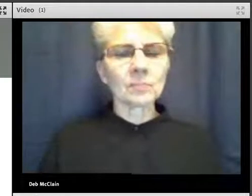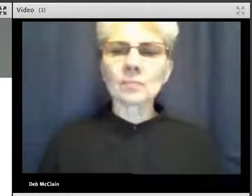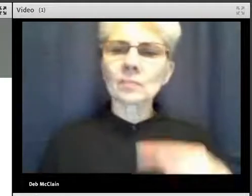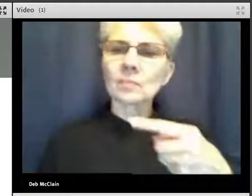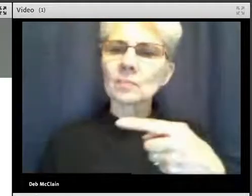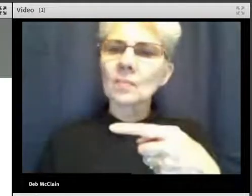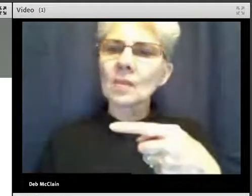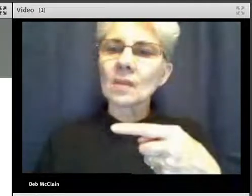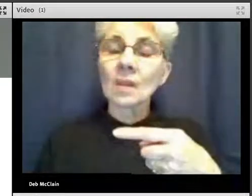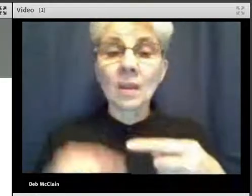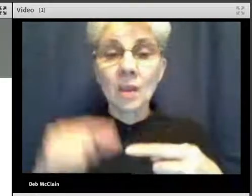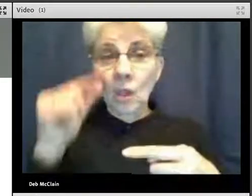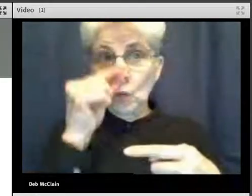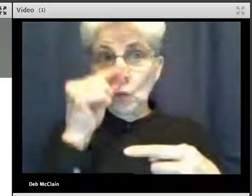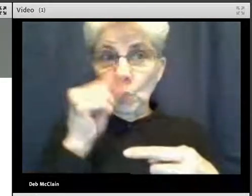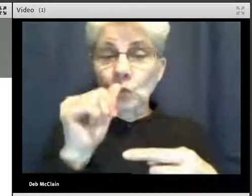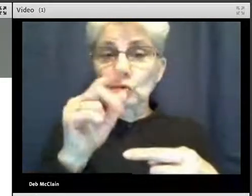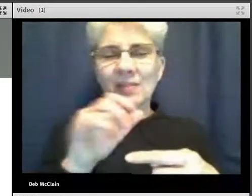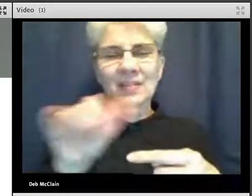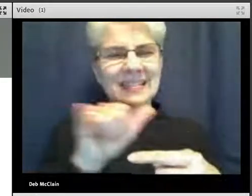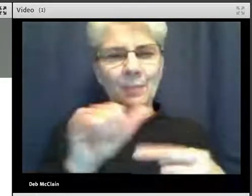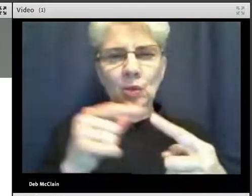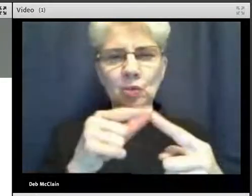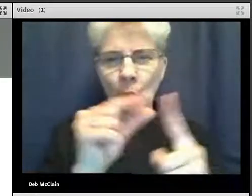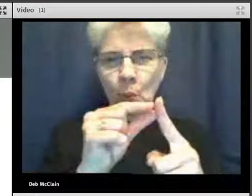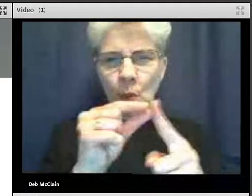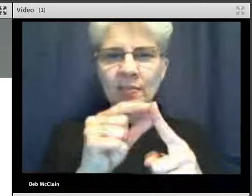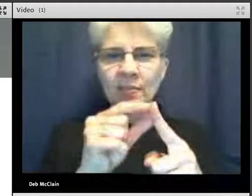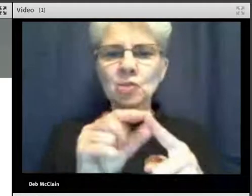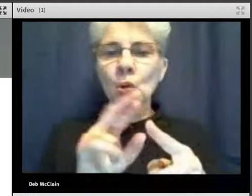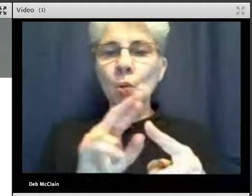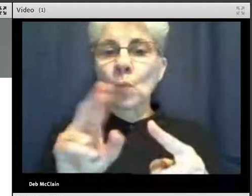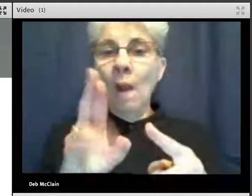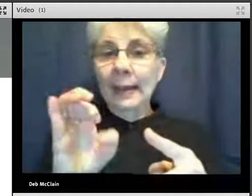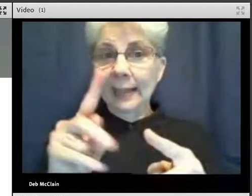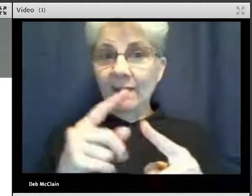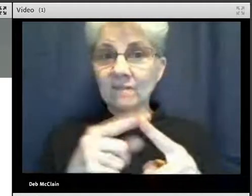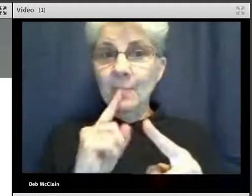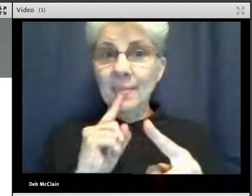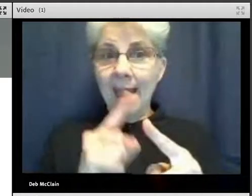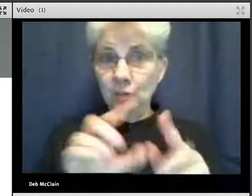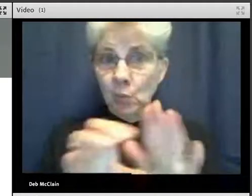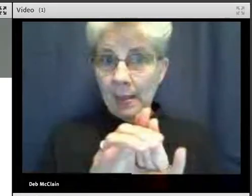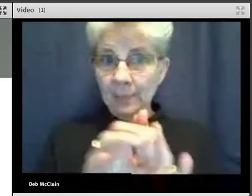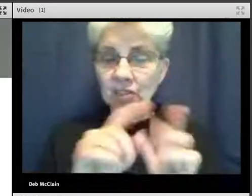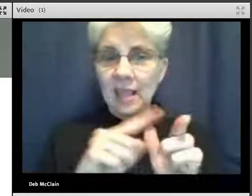So Google Drive, it's very similar to Word in that you're going to right-click on the actual image